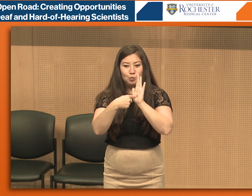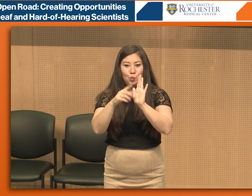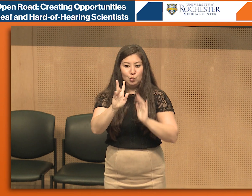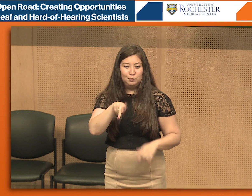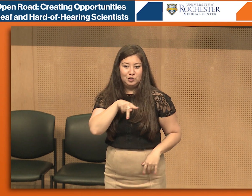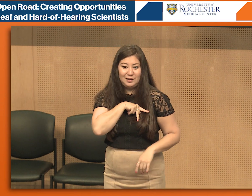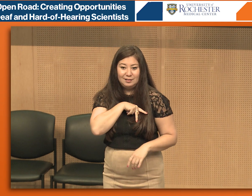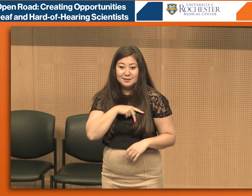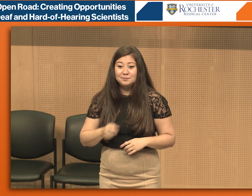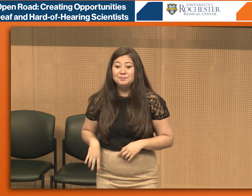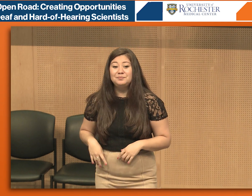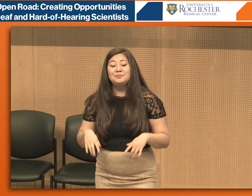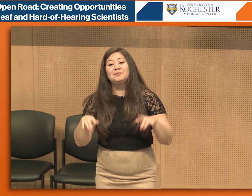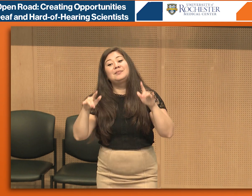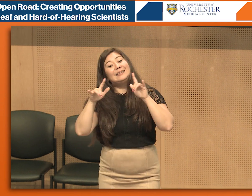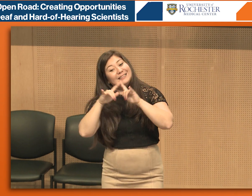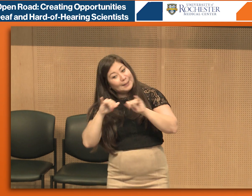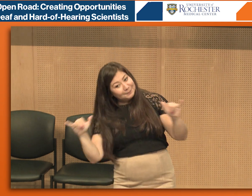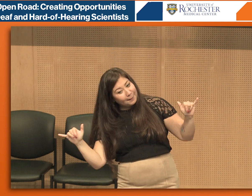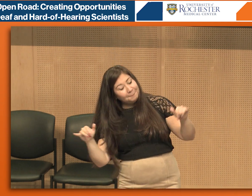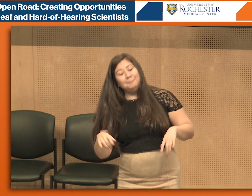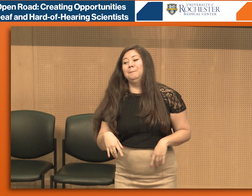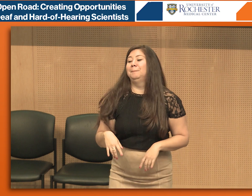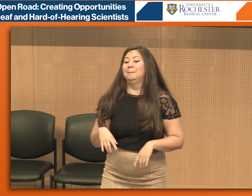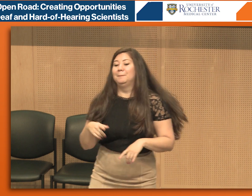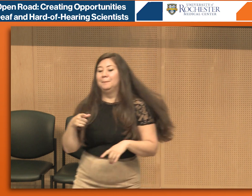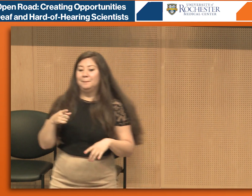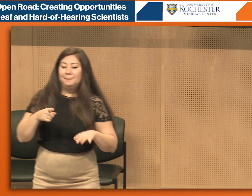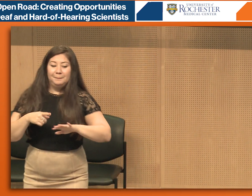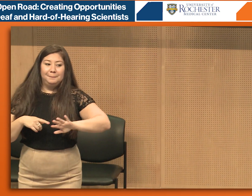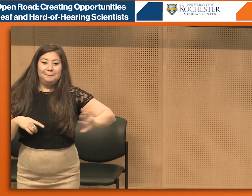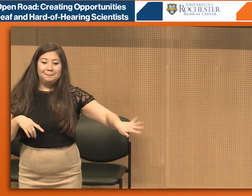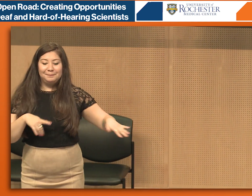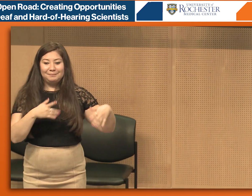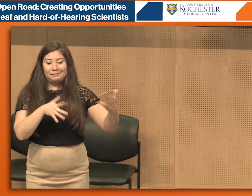And also, your personal statements. Make sure they show your true personality.